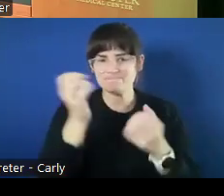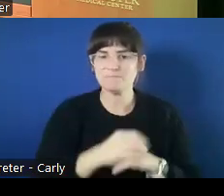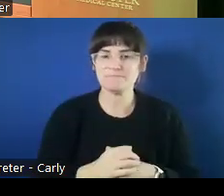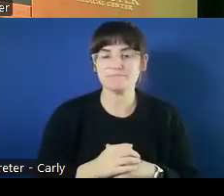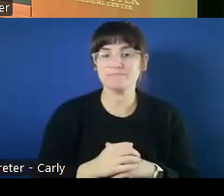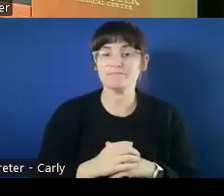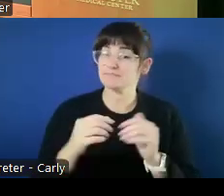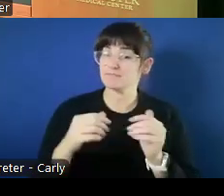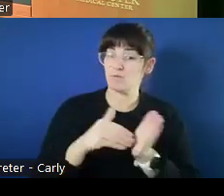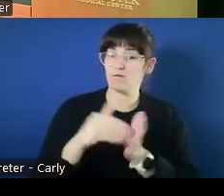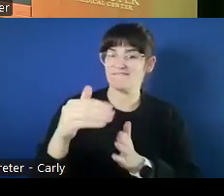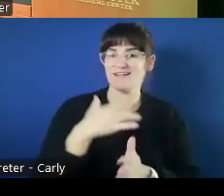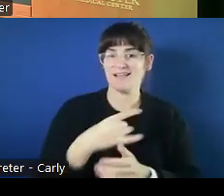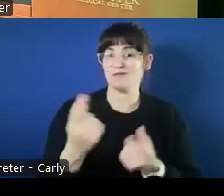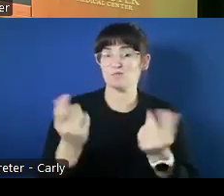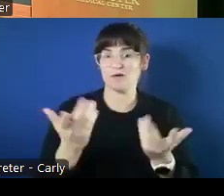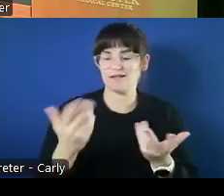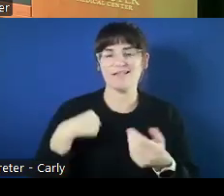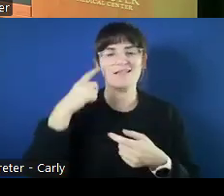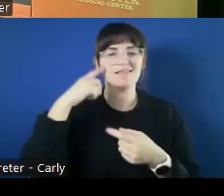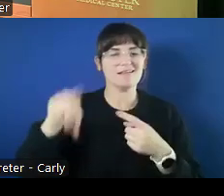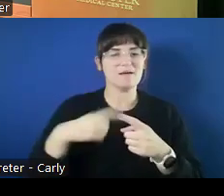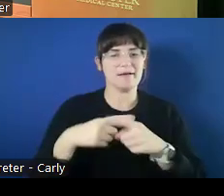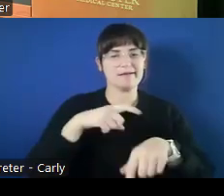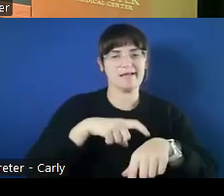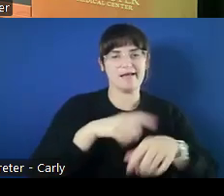like to do is is really think about the time course of the symptoms like did the symptoms